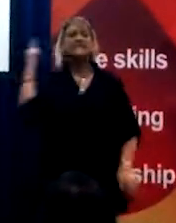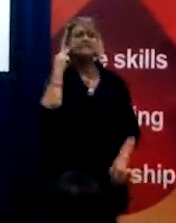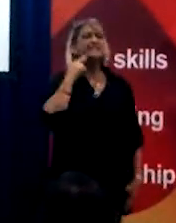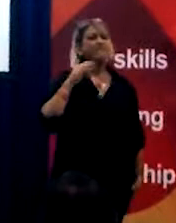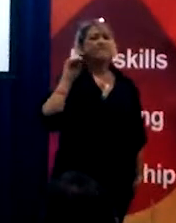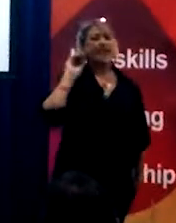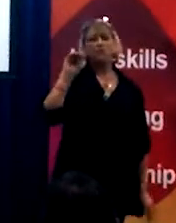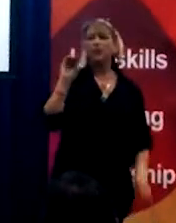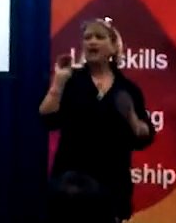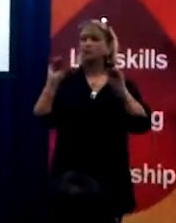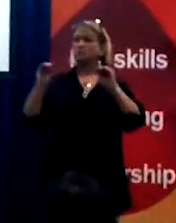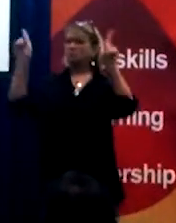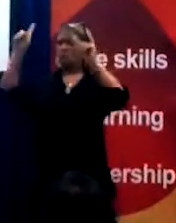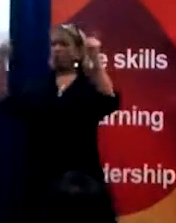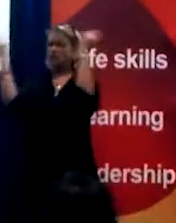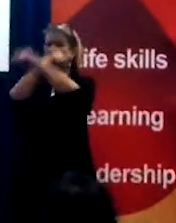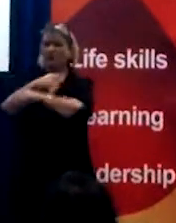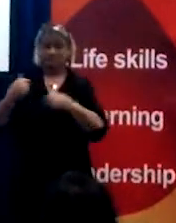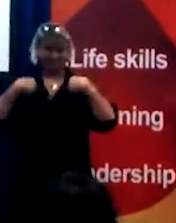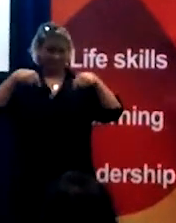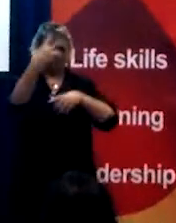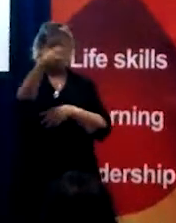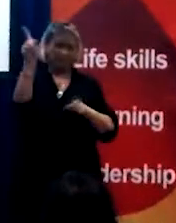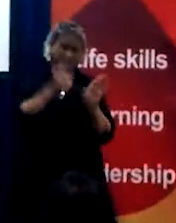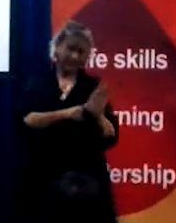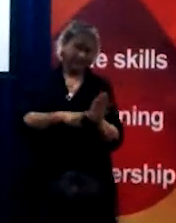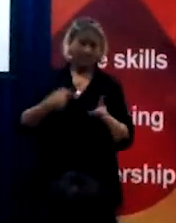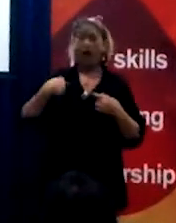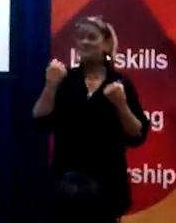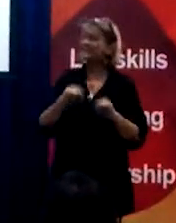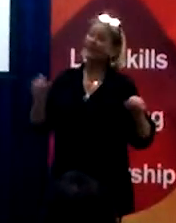I’ve been in education for almost 30 years and I still absolutely love my job.